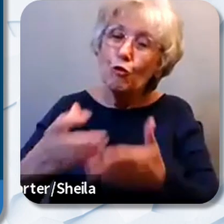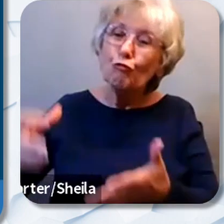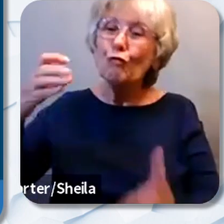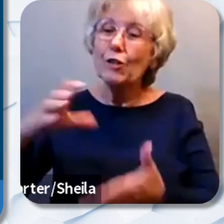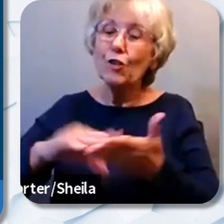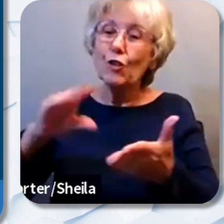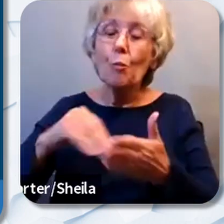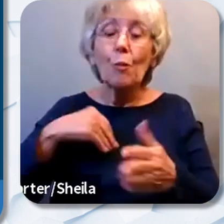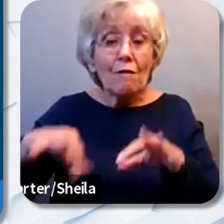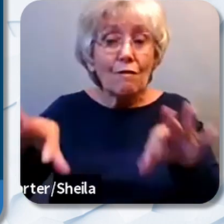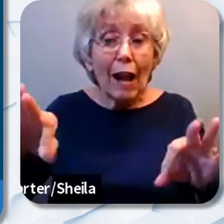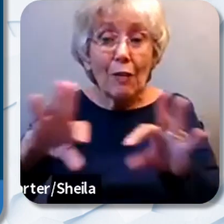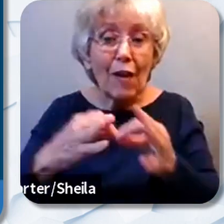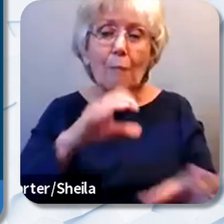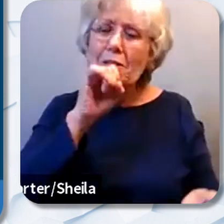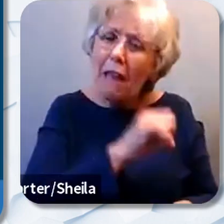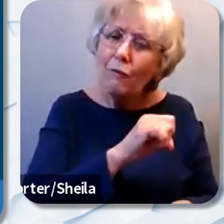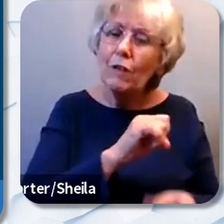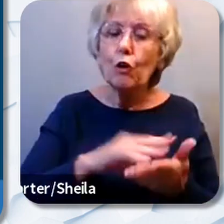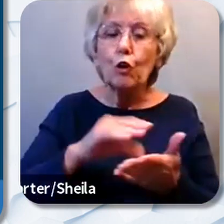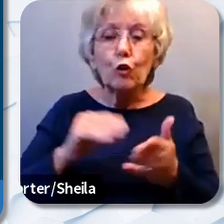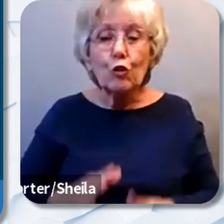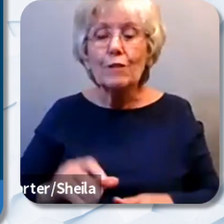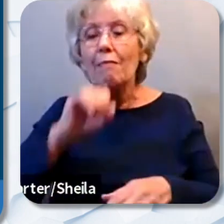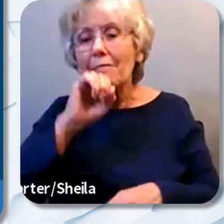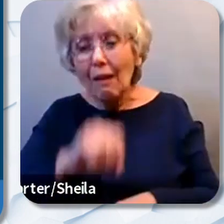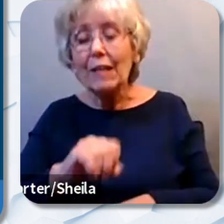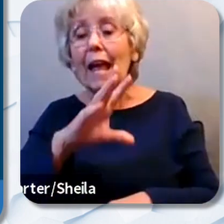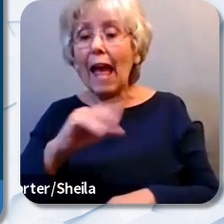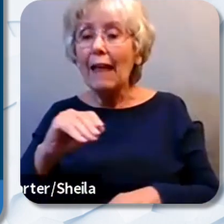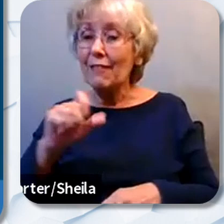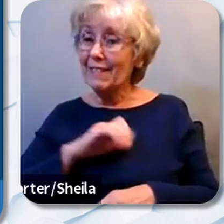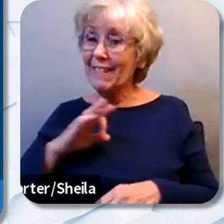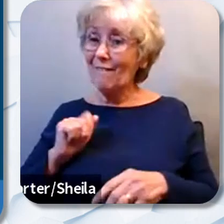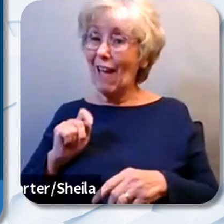that our families love it or learners love it and our staff. At first, were very scared and hesitant